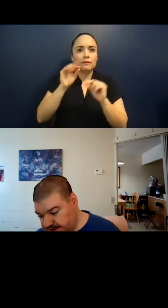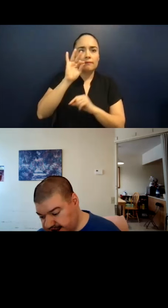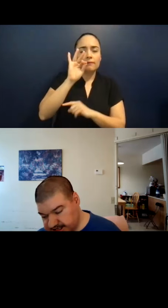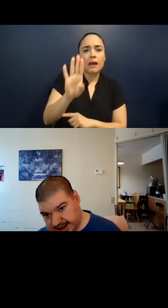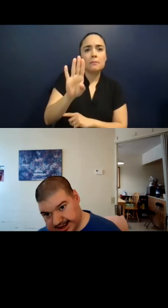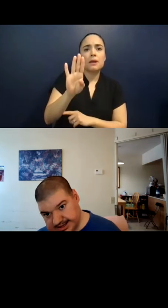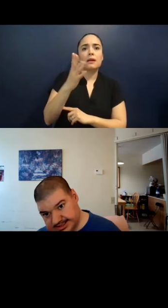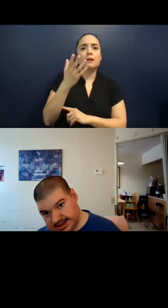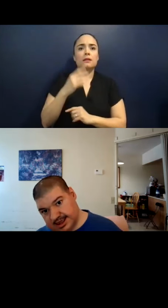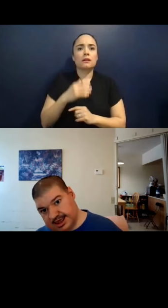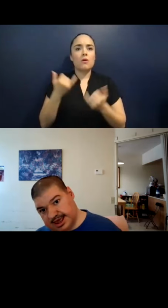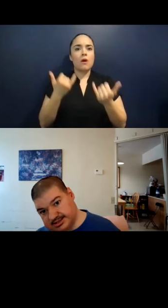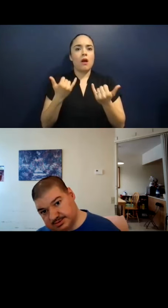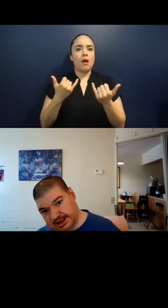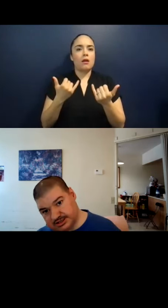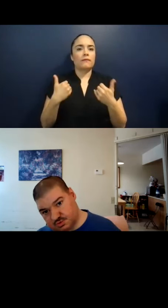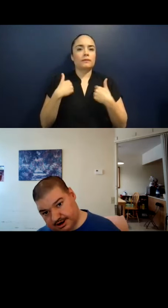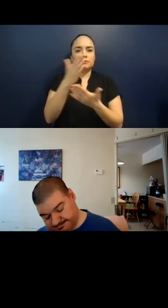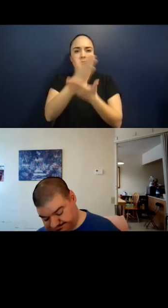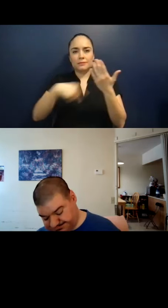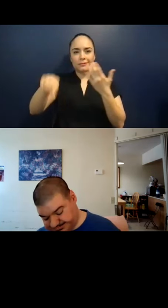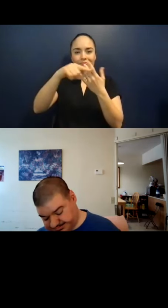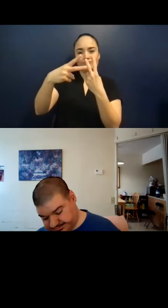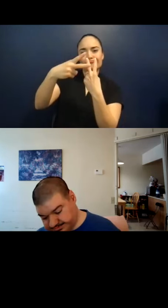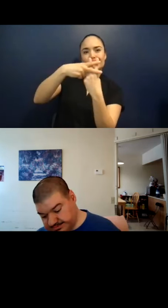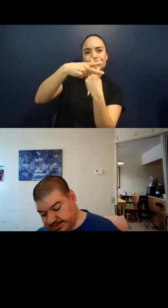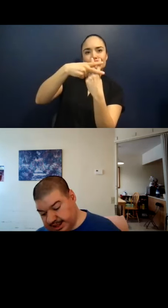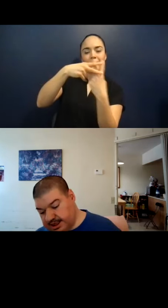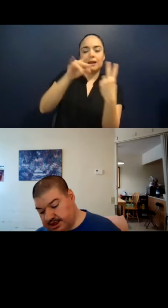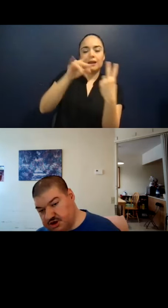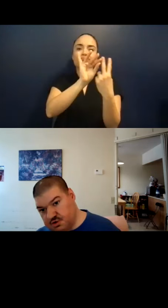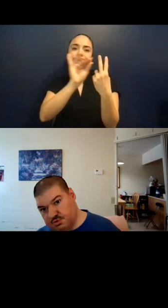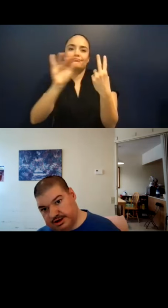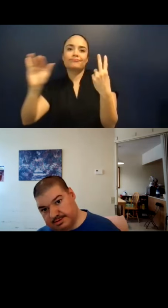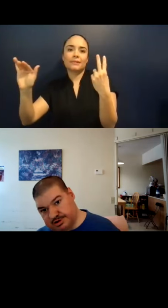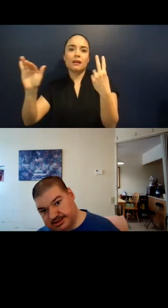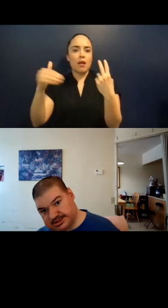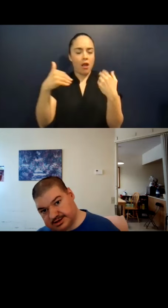You can also use social media .